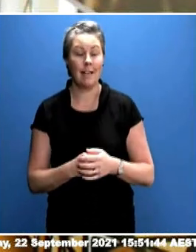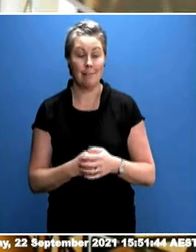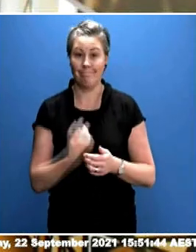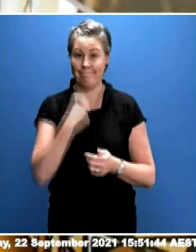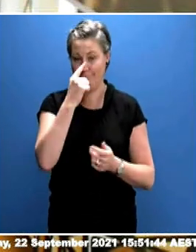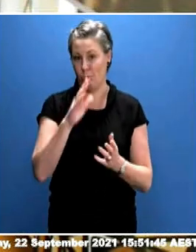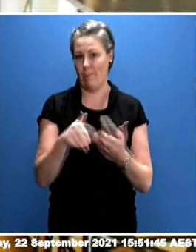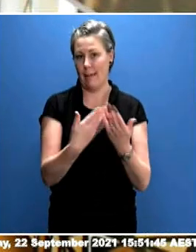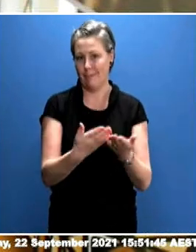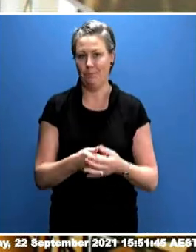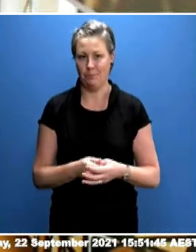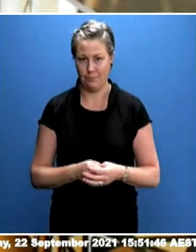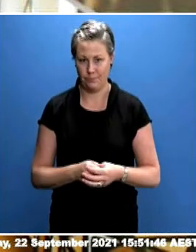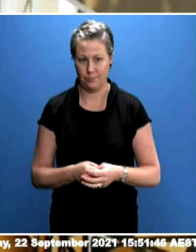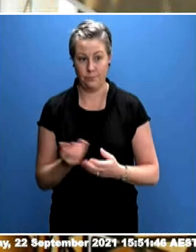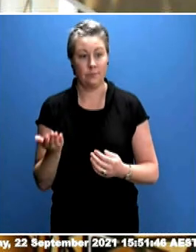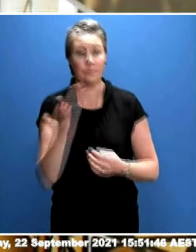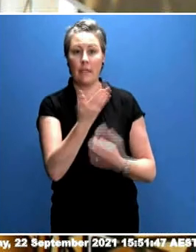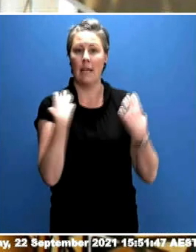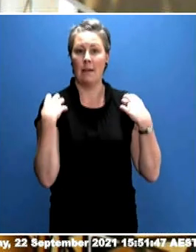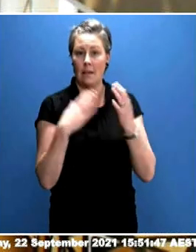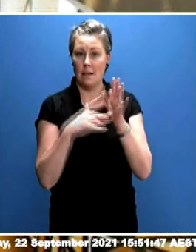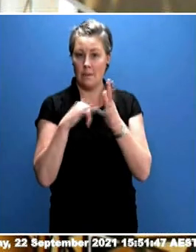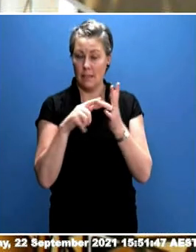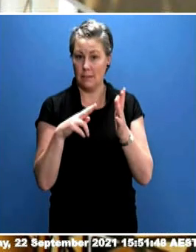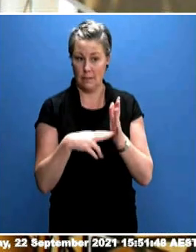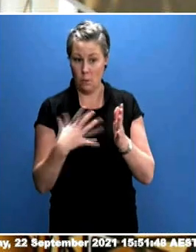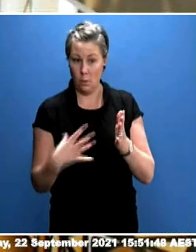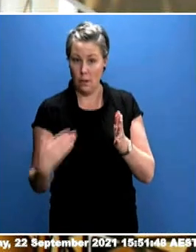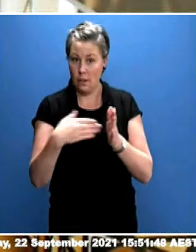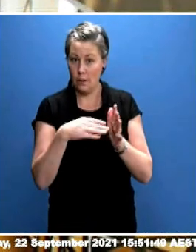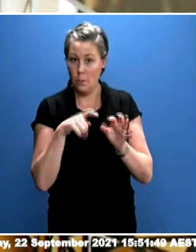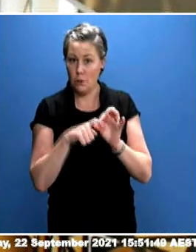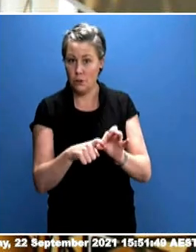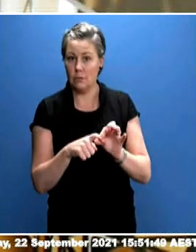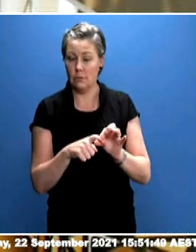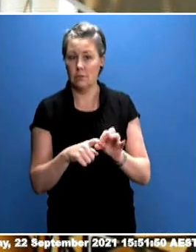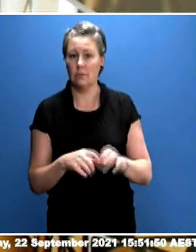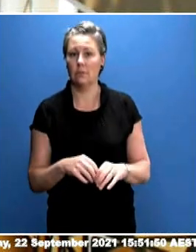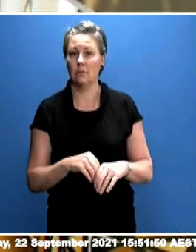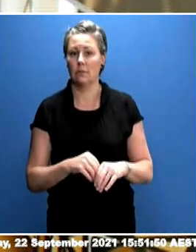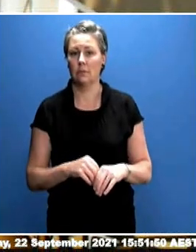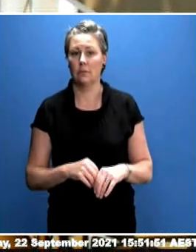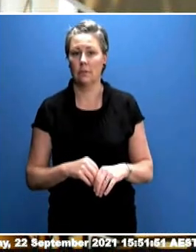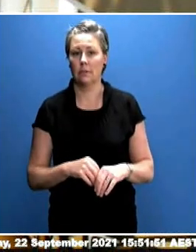Thank you. Commissioner Mason, do you have any questions of Ms Kalders? Yes, thank you.